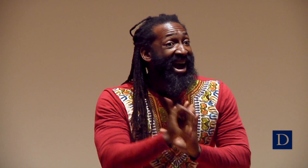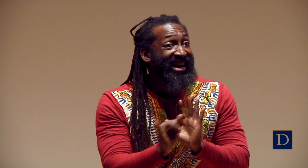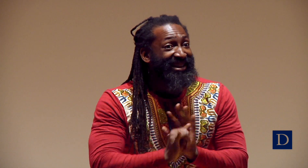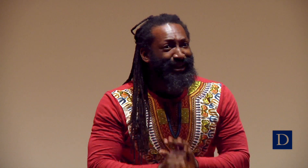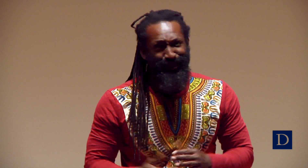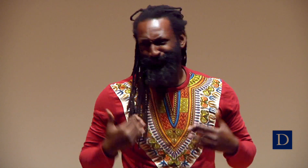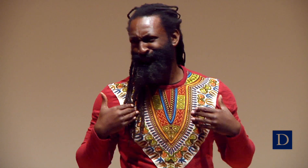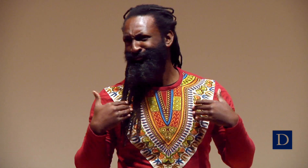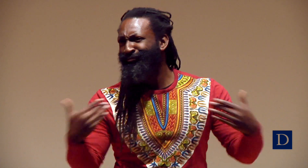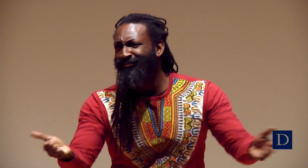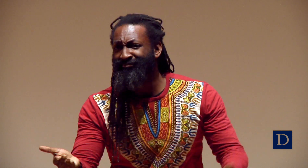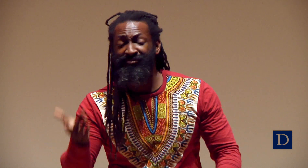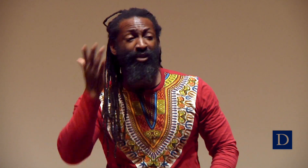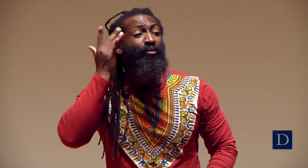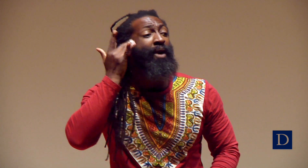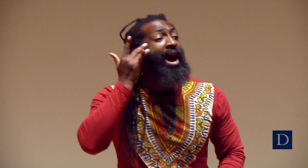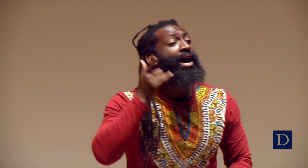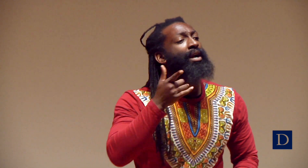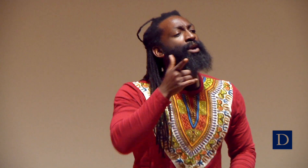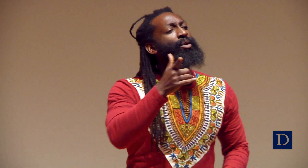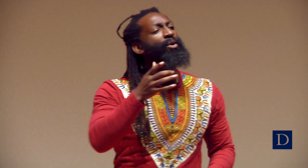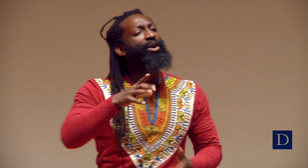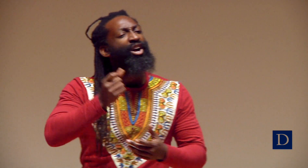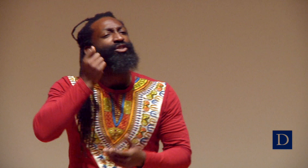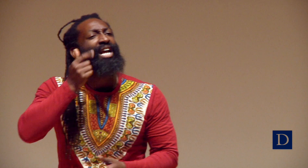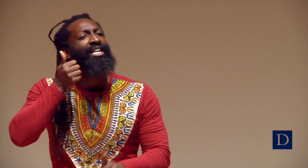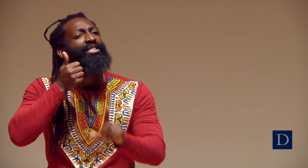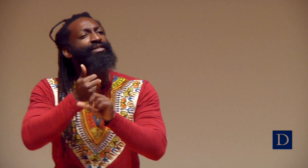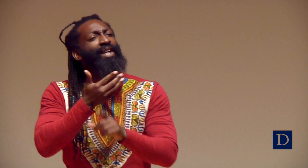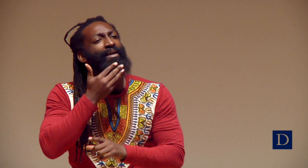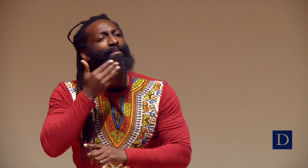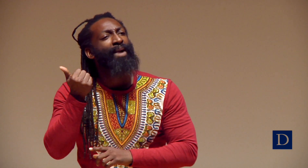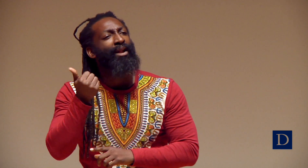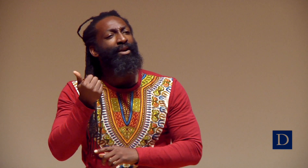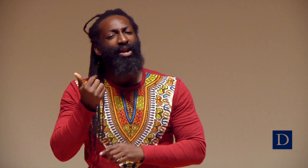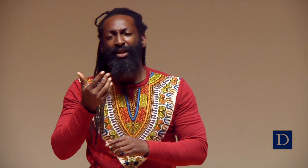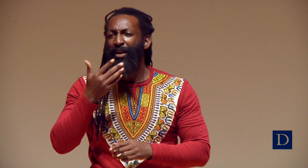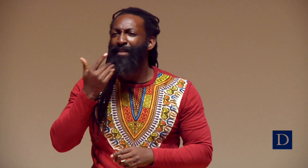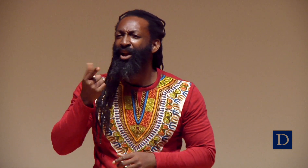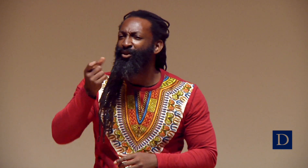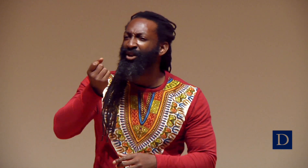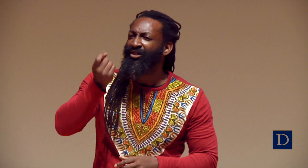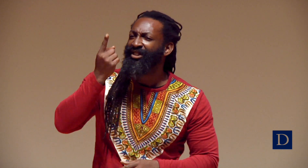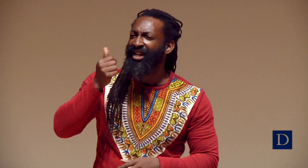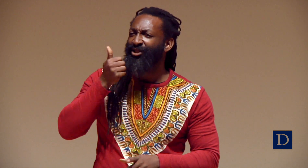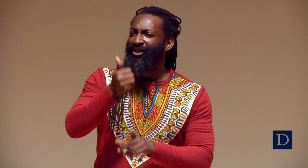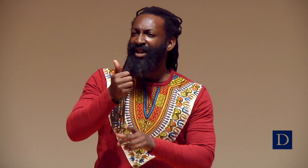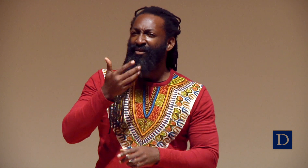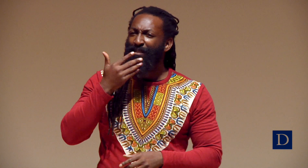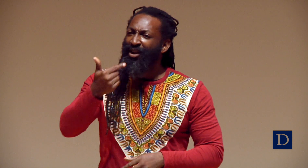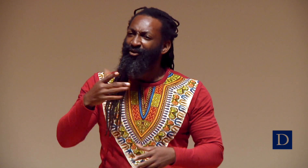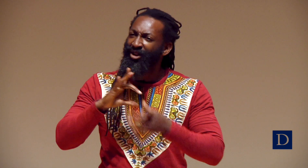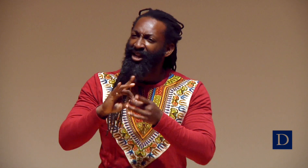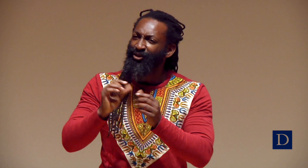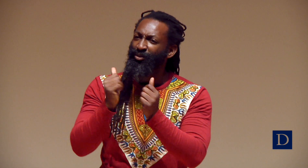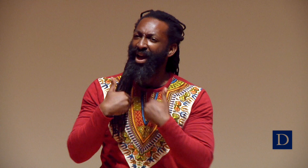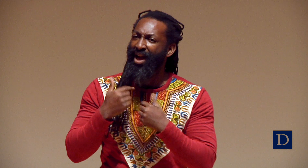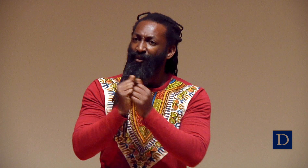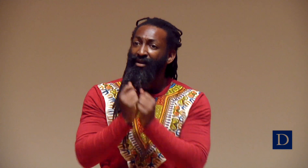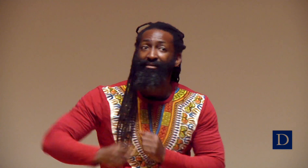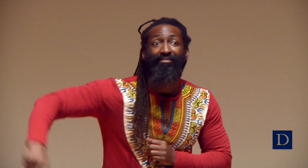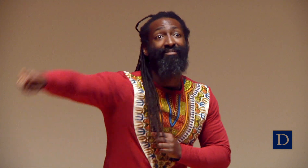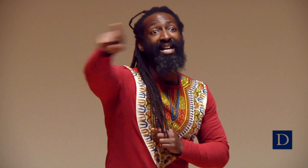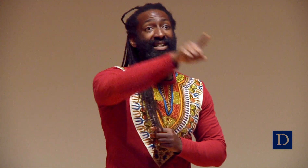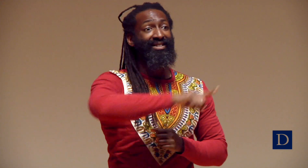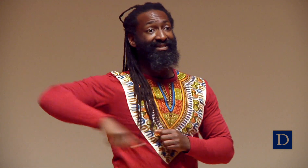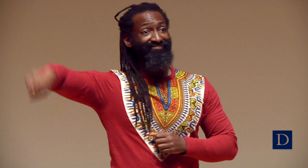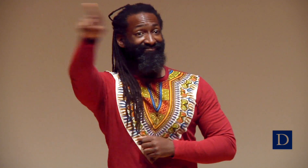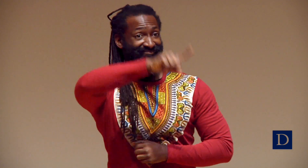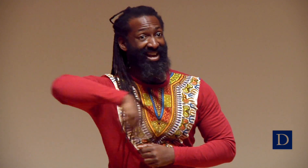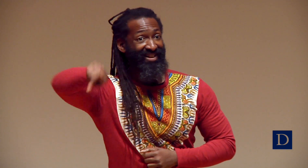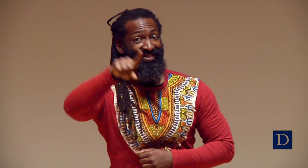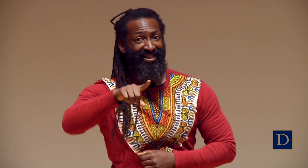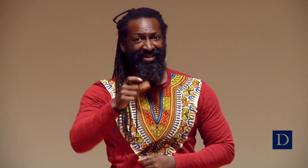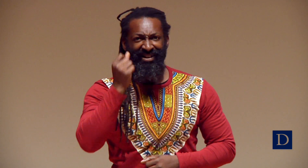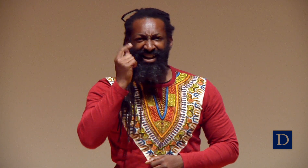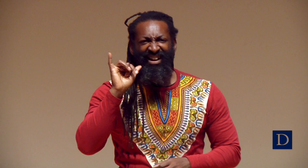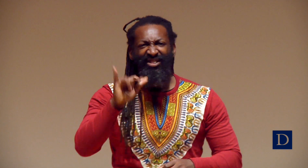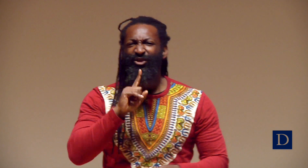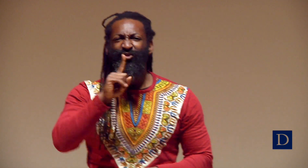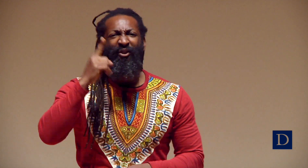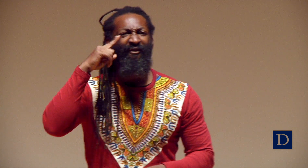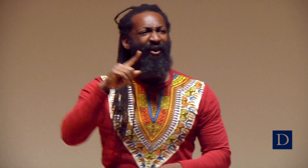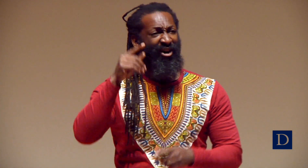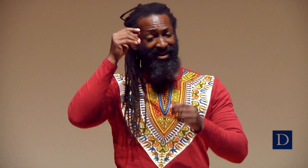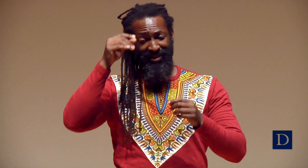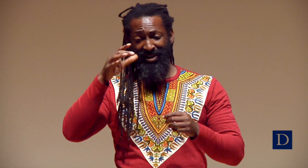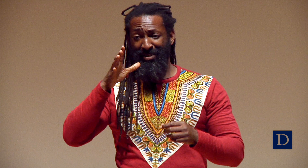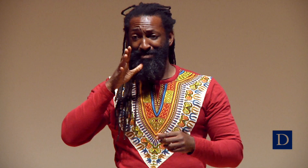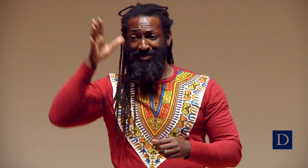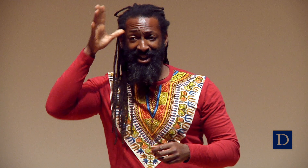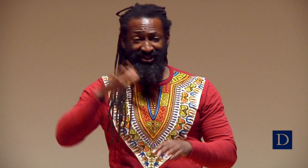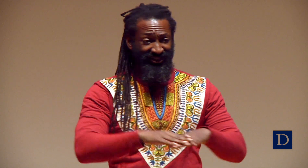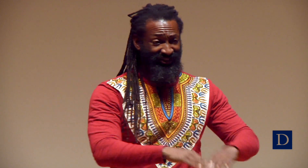If that’s your identity, go for it. You understand yourself best, and you understand your relationship with your world.